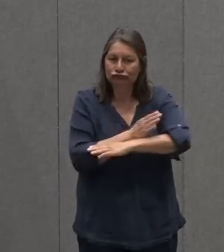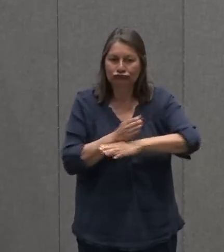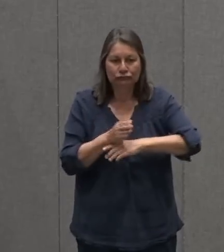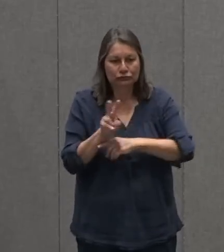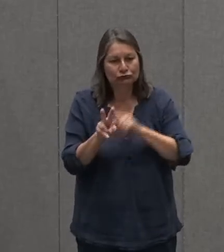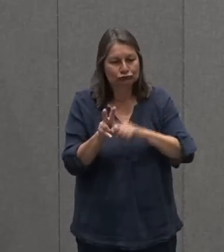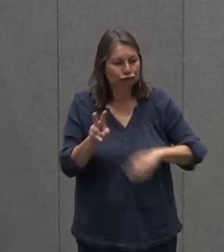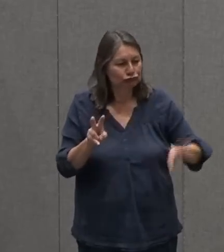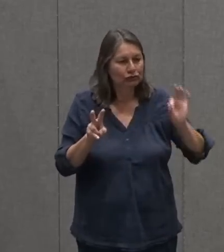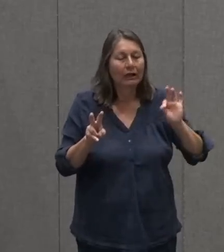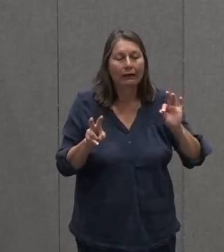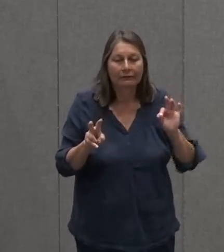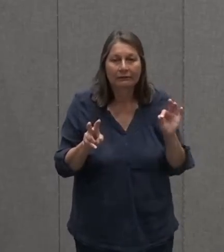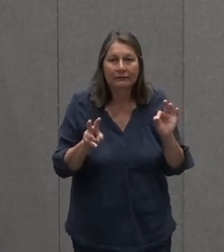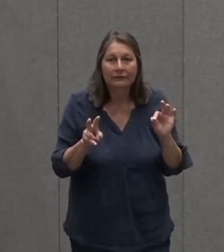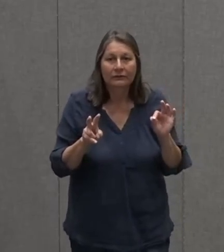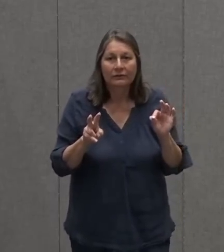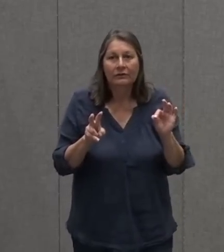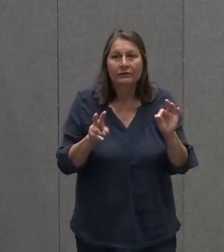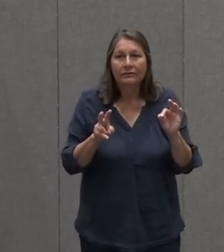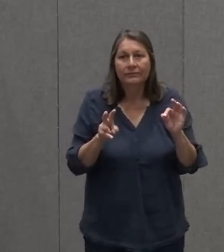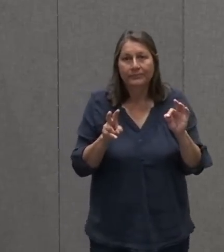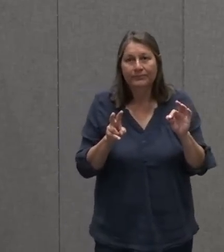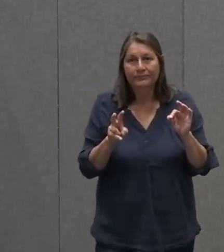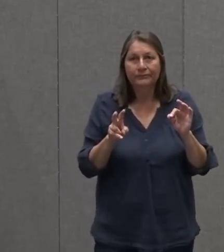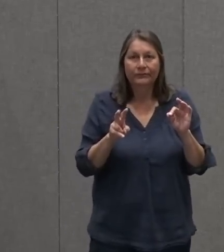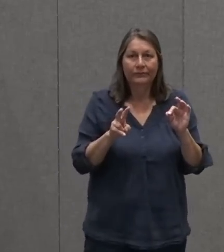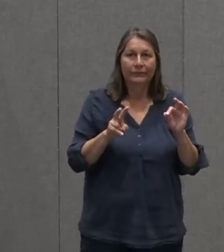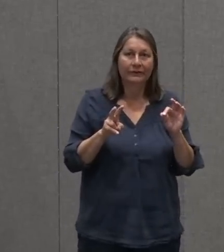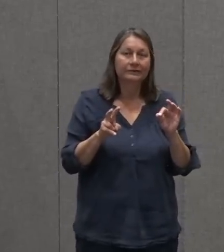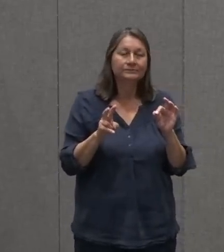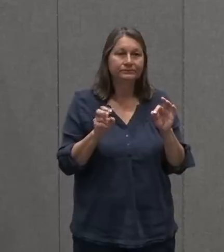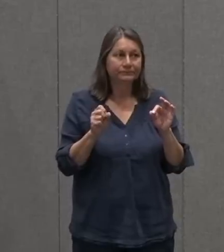So, this is really you know a variation of that game